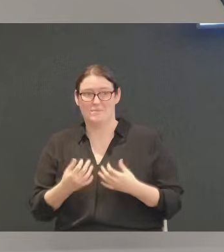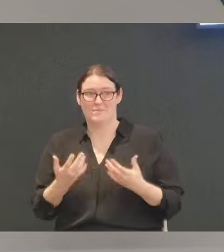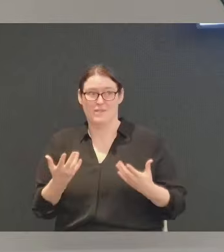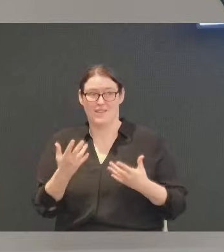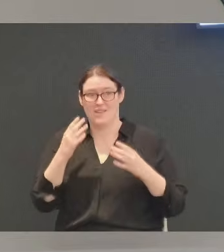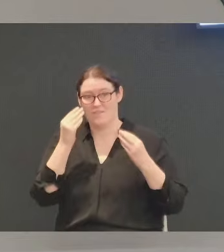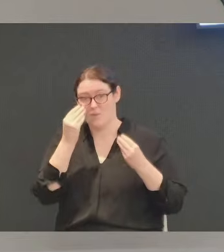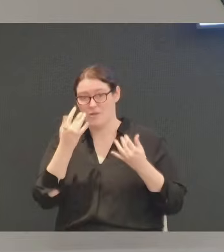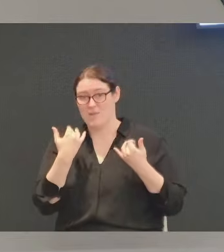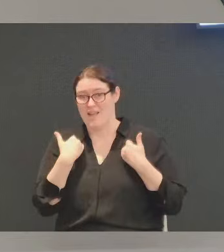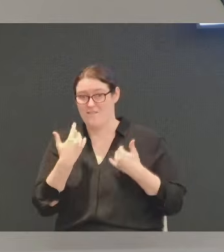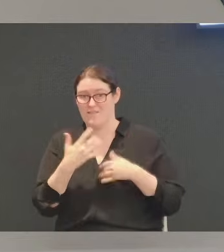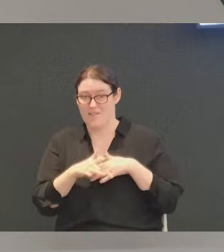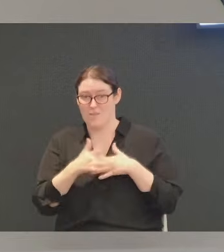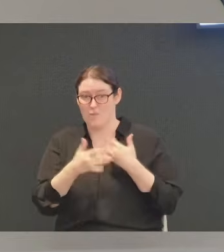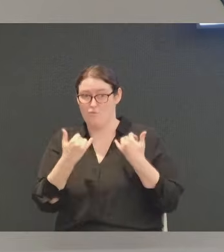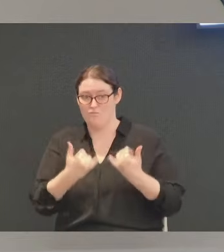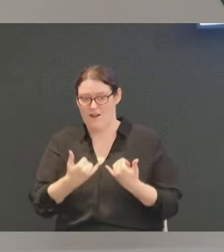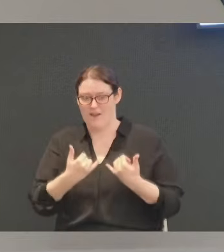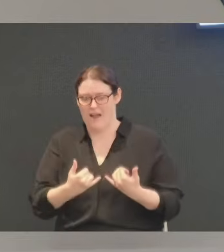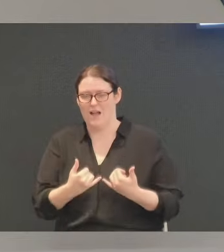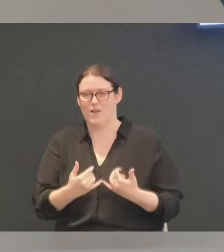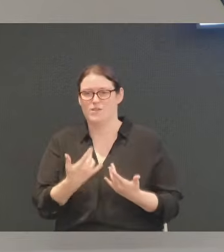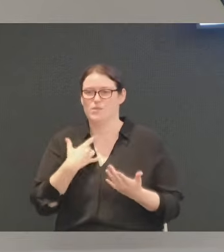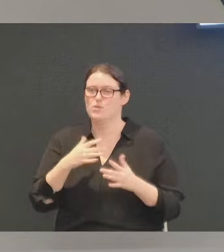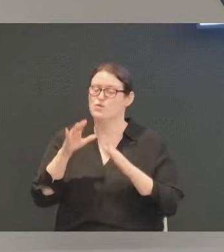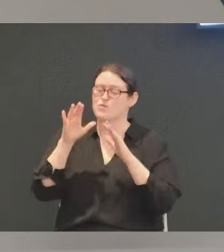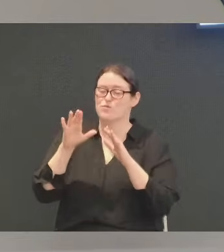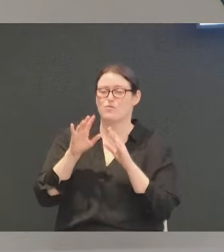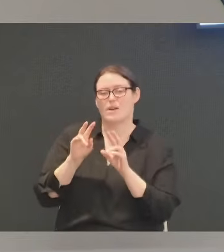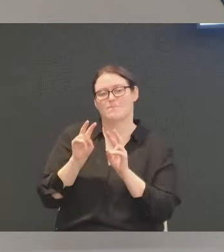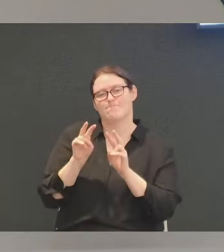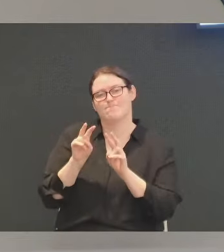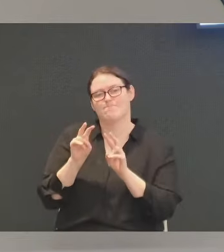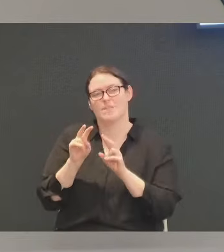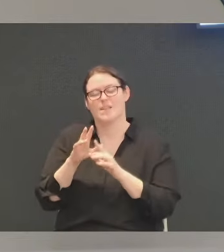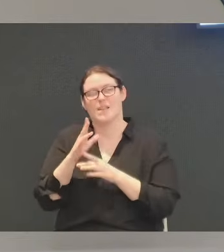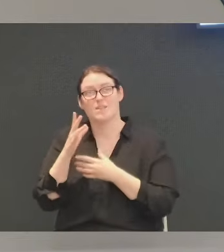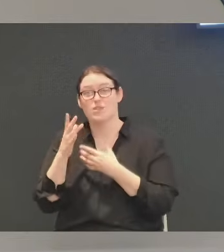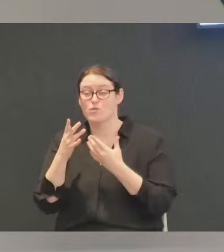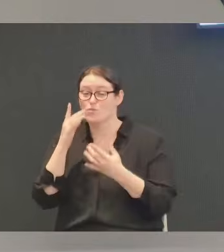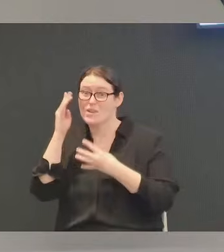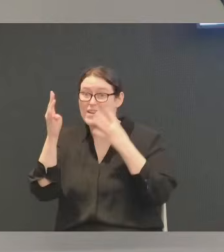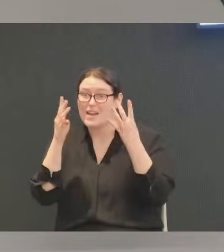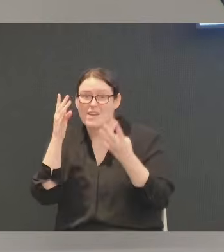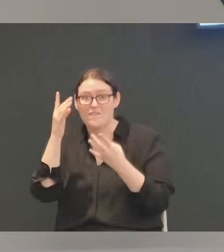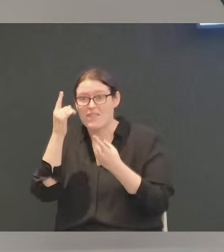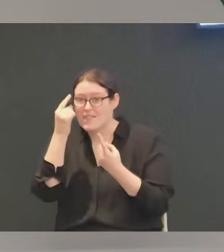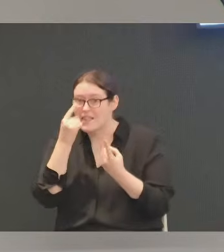it's no question it's it's great to look at you know out of the box thinking possibly as we move